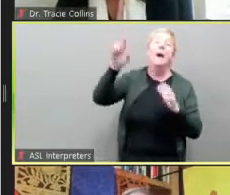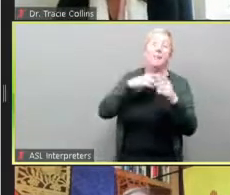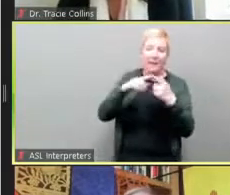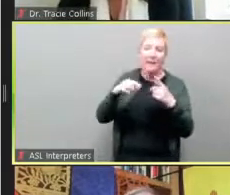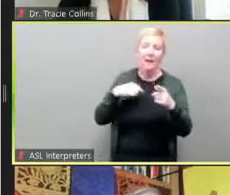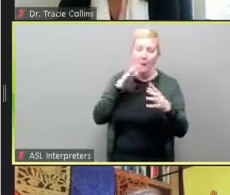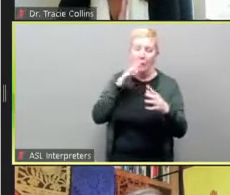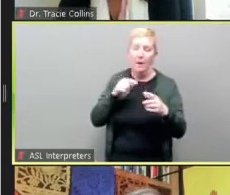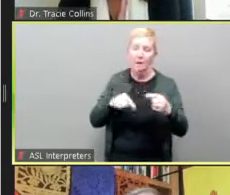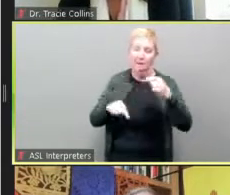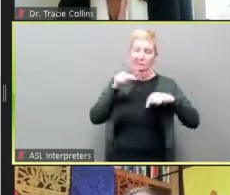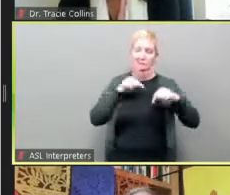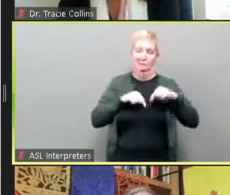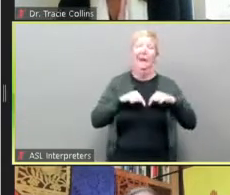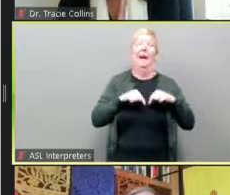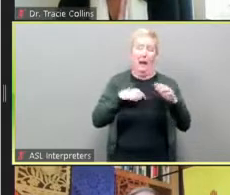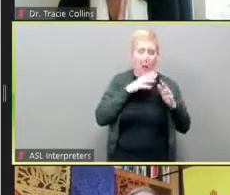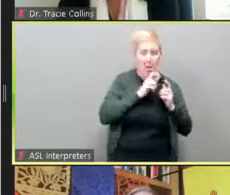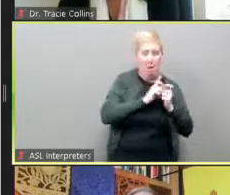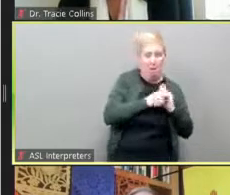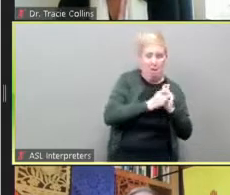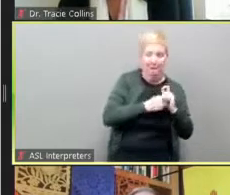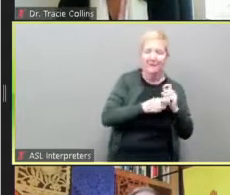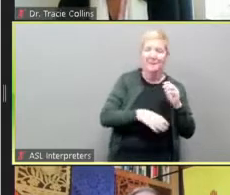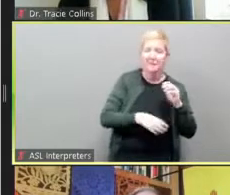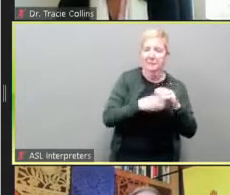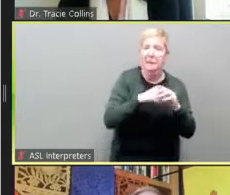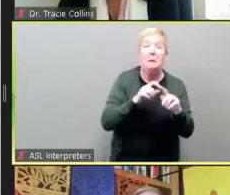the first person to advocate for ad adding them. But for now we're keeping